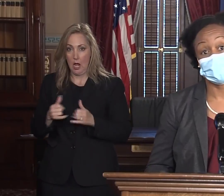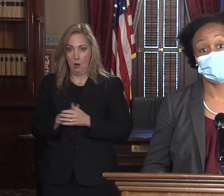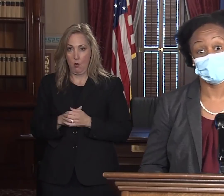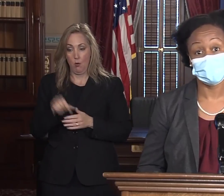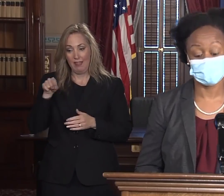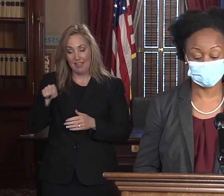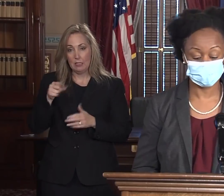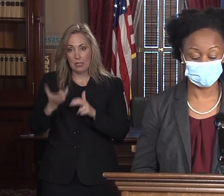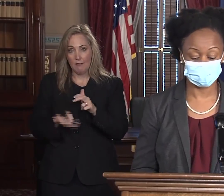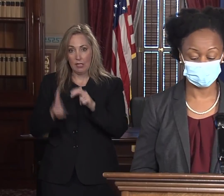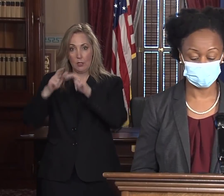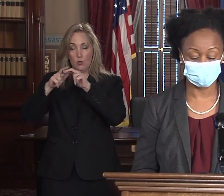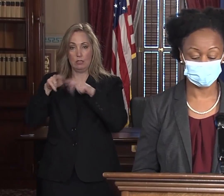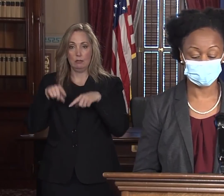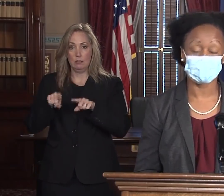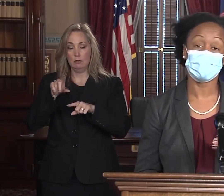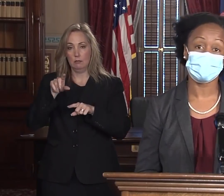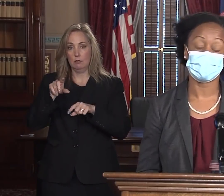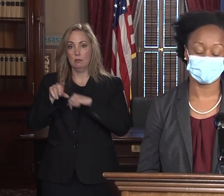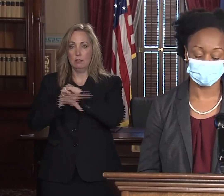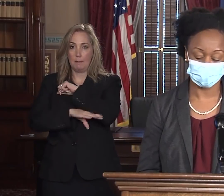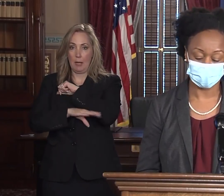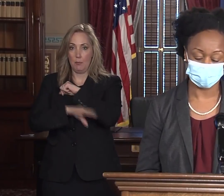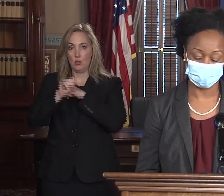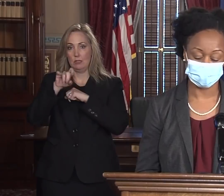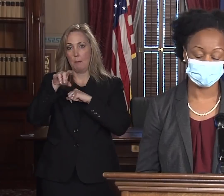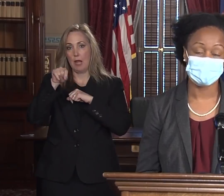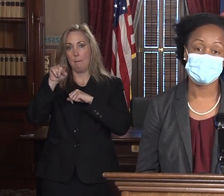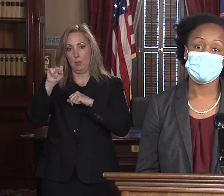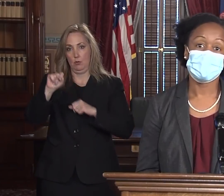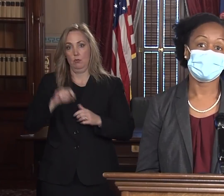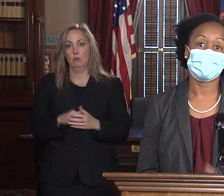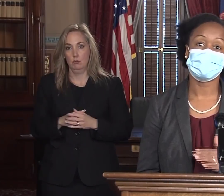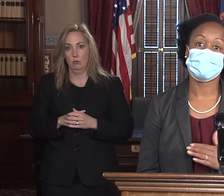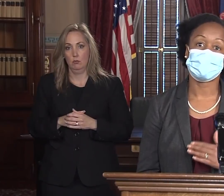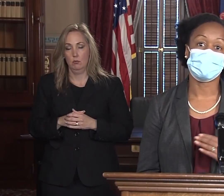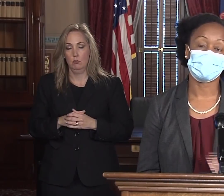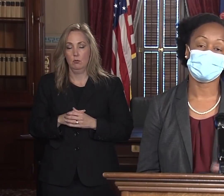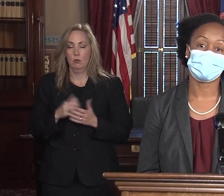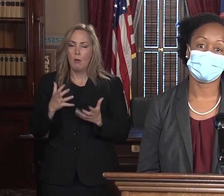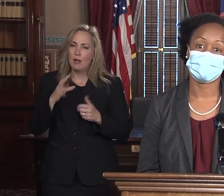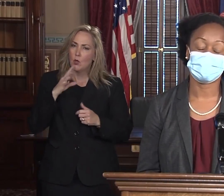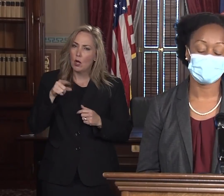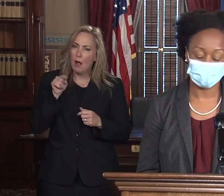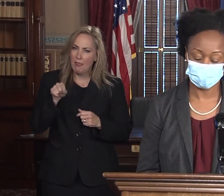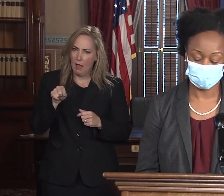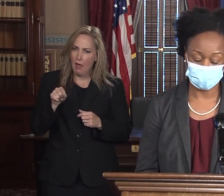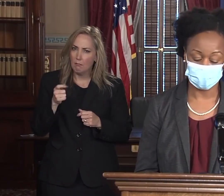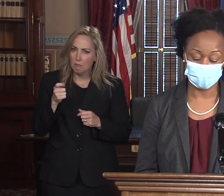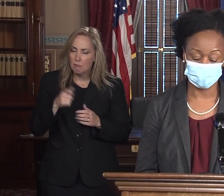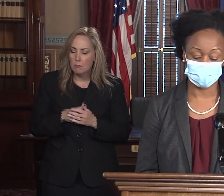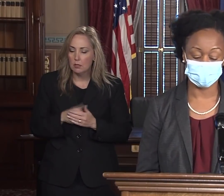WE KNOW OF 18 NEW OUTBREAKS IN THIS SETTING. THESE OUTBREAKS HAVE INCREASED SINCE SEPTEMBER.